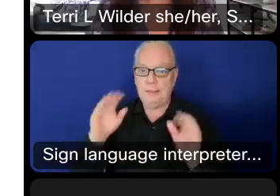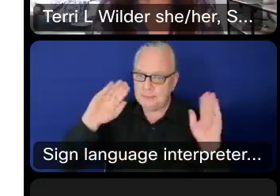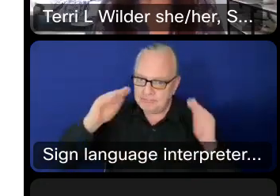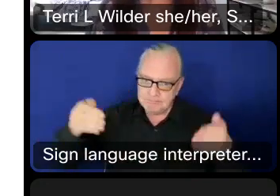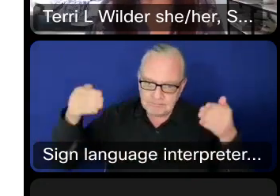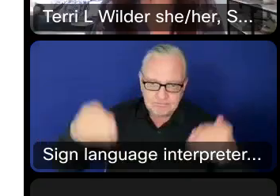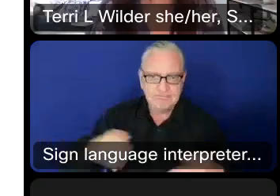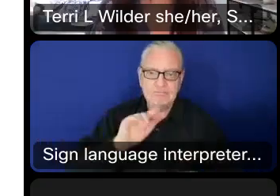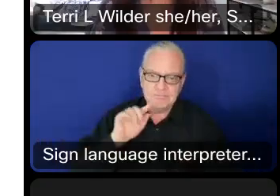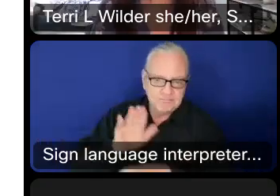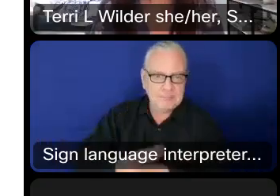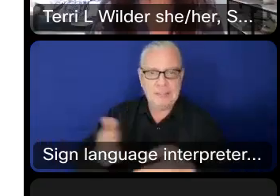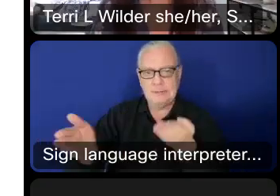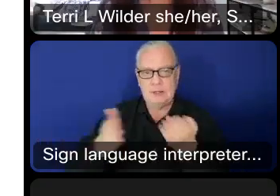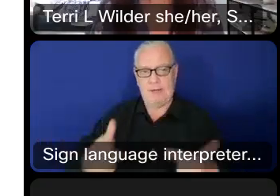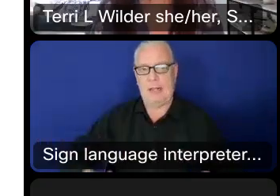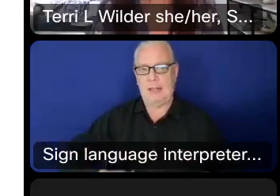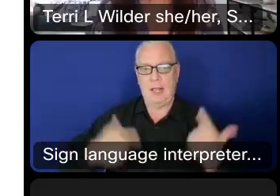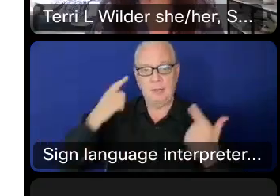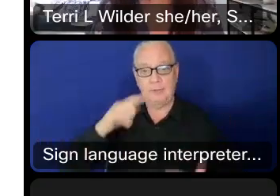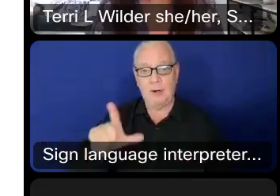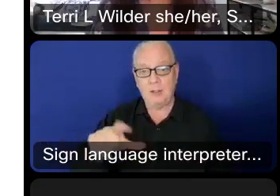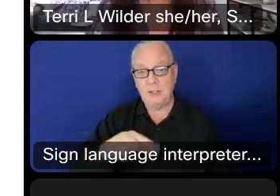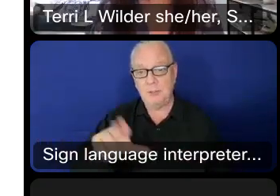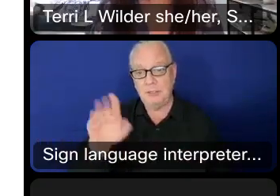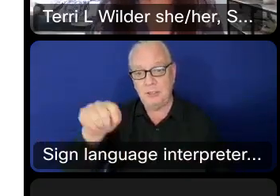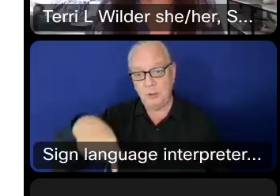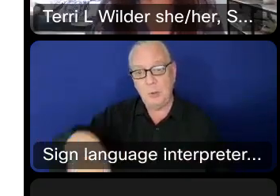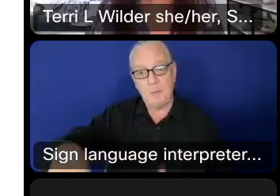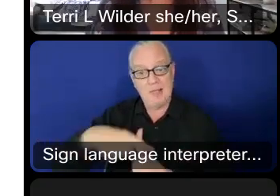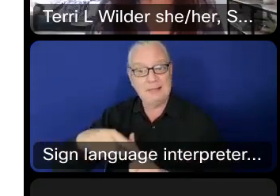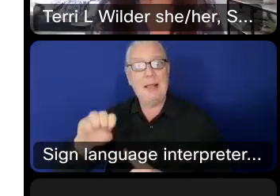improving the lives of LGBTQ+ elders. That also includes